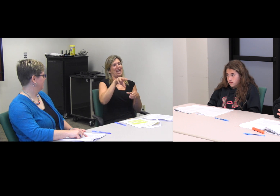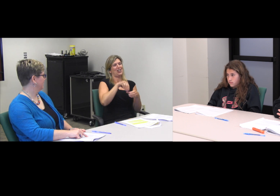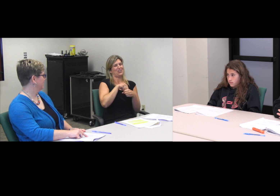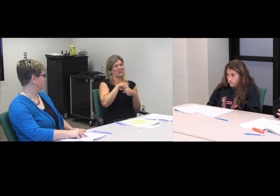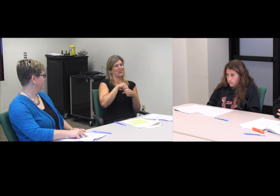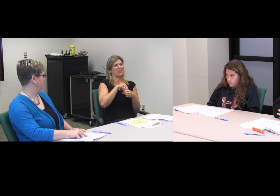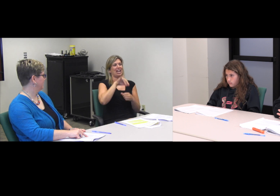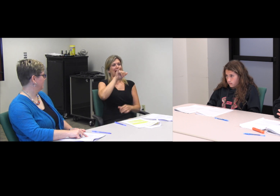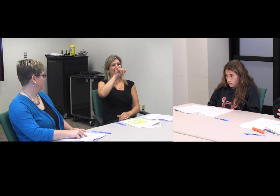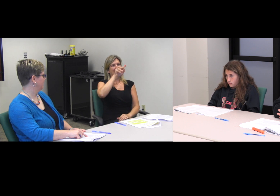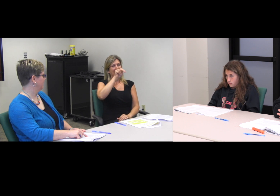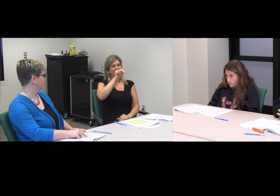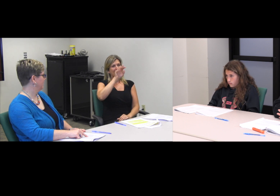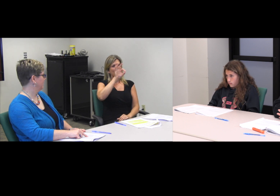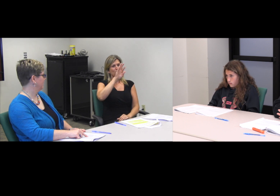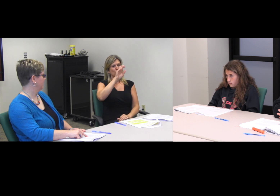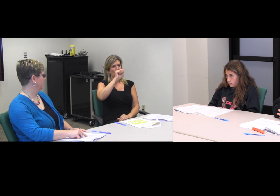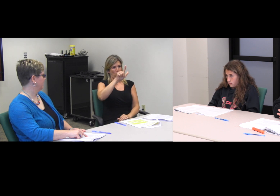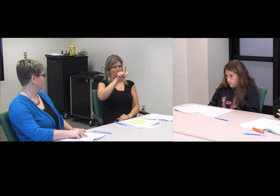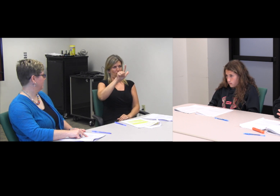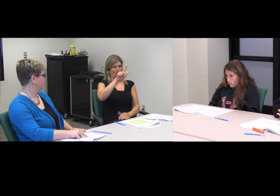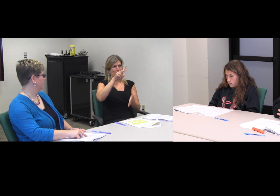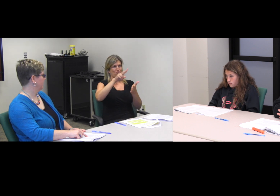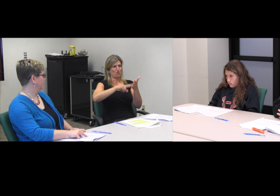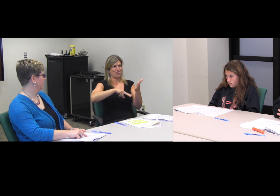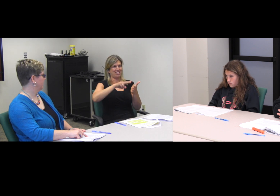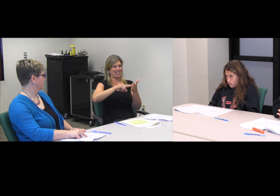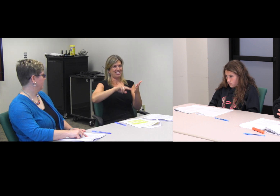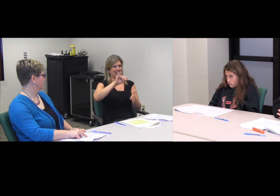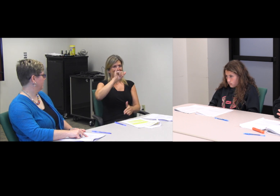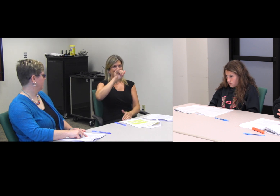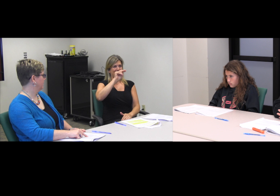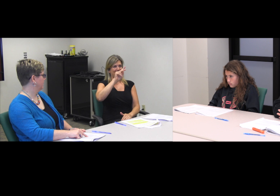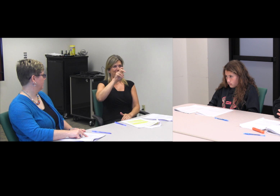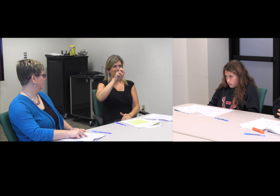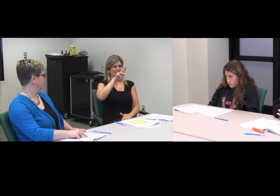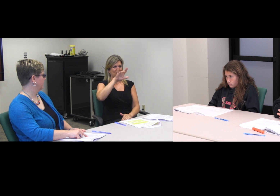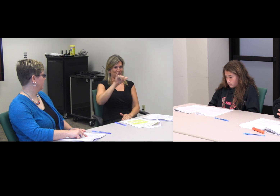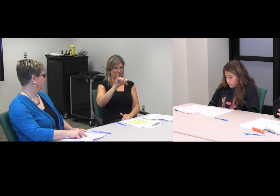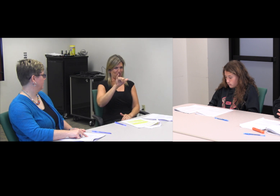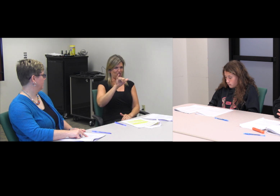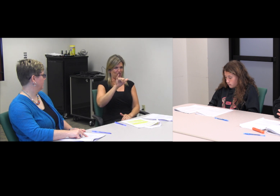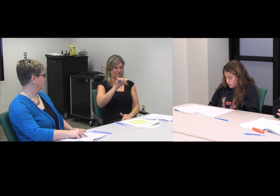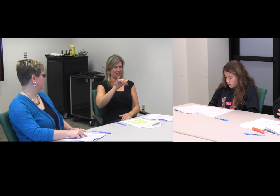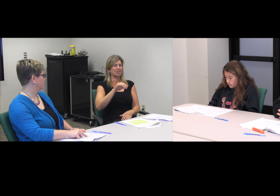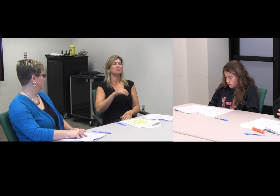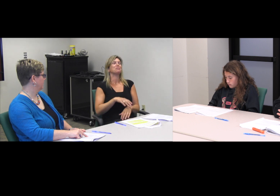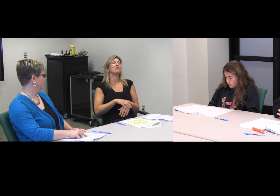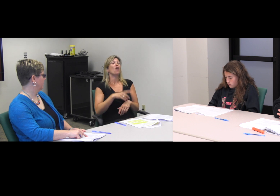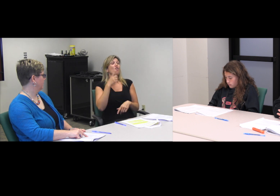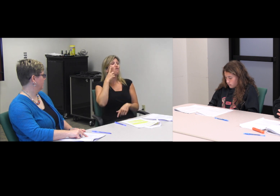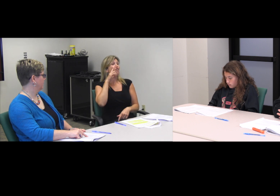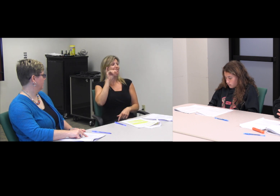We can include informal assessments like a reading inventory